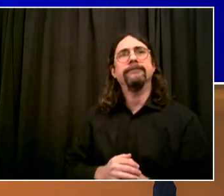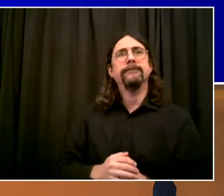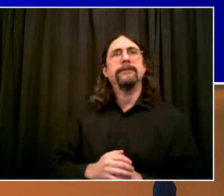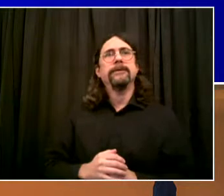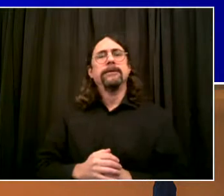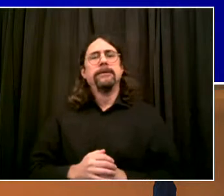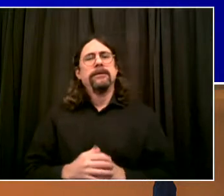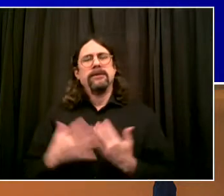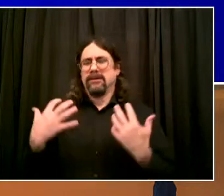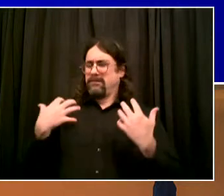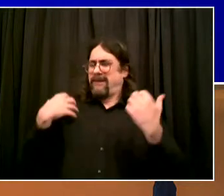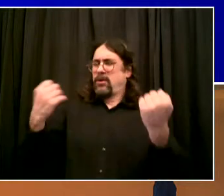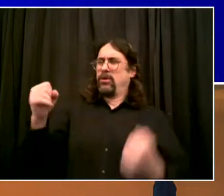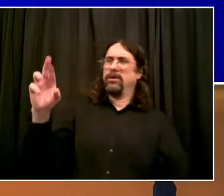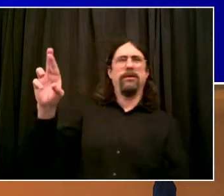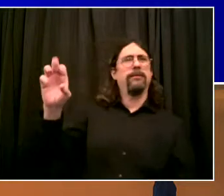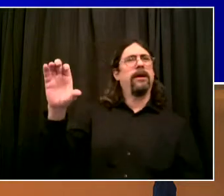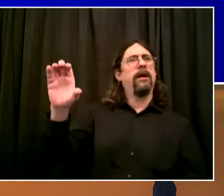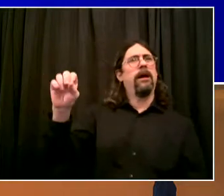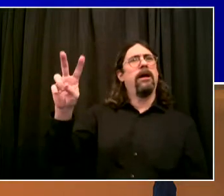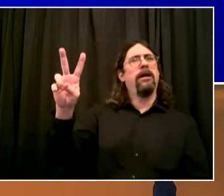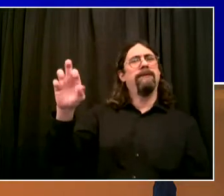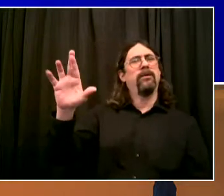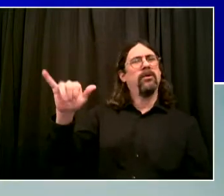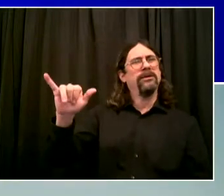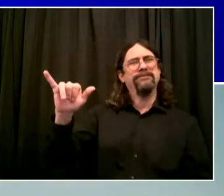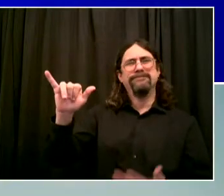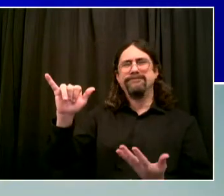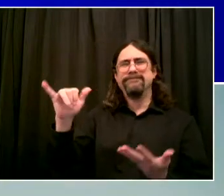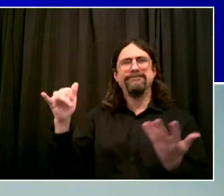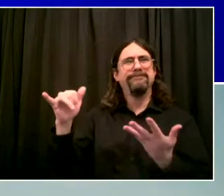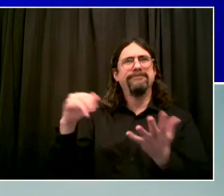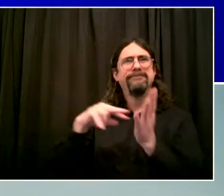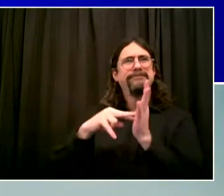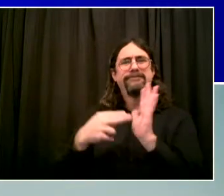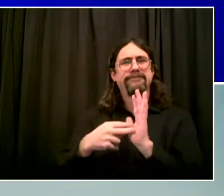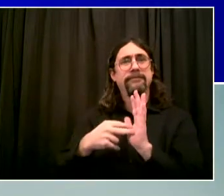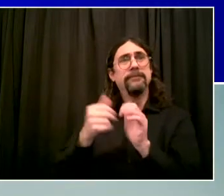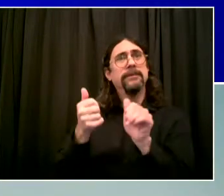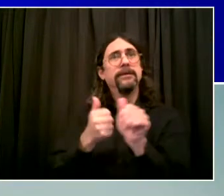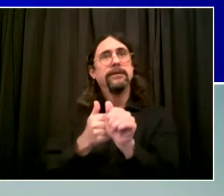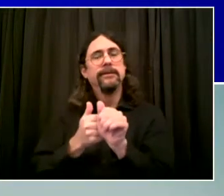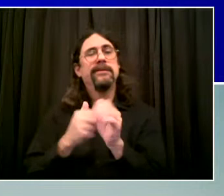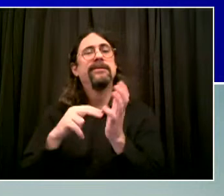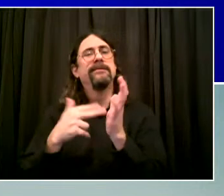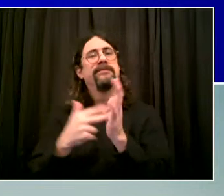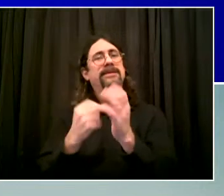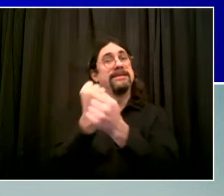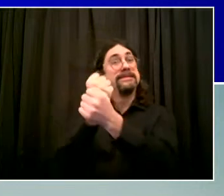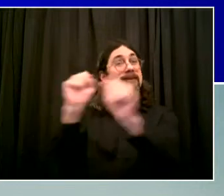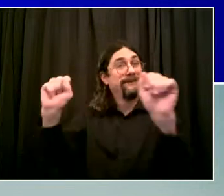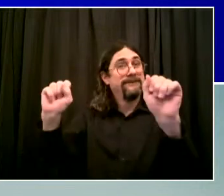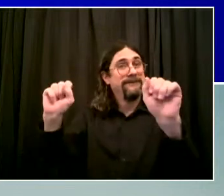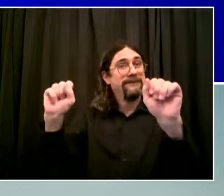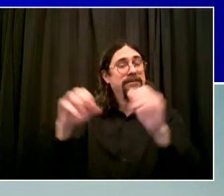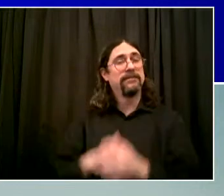MOMENT.